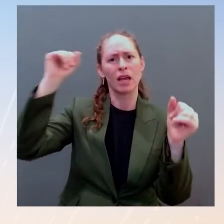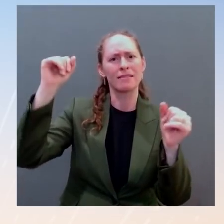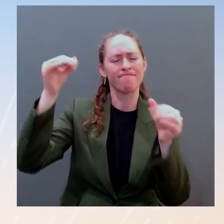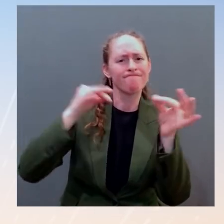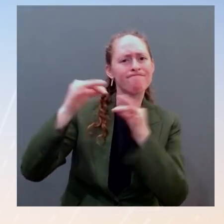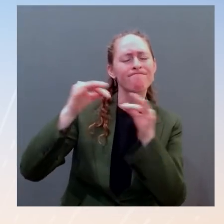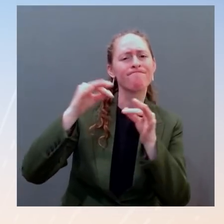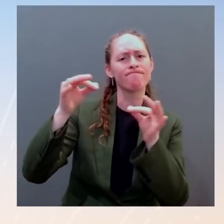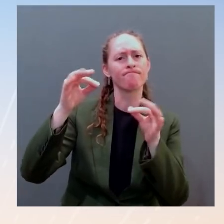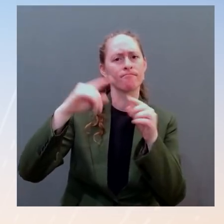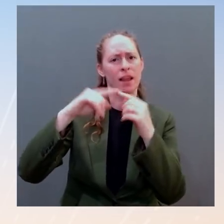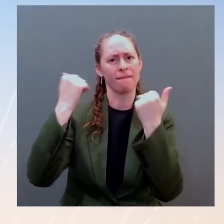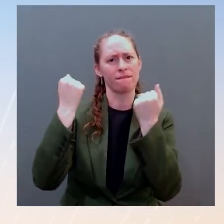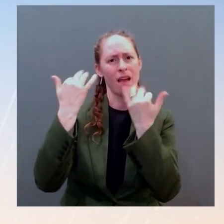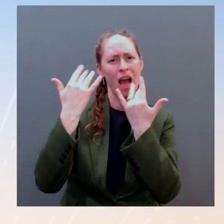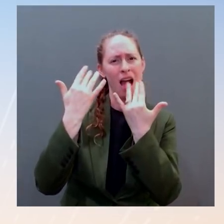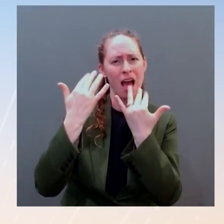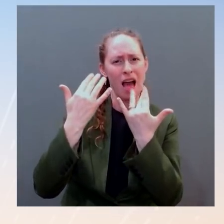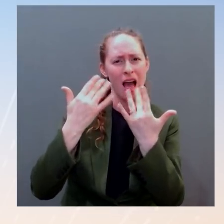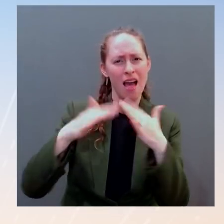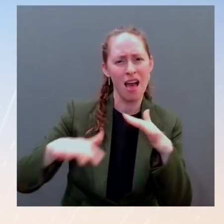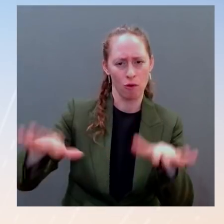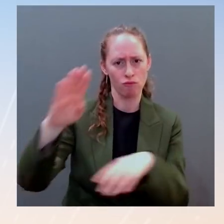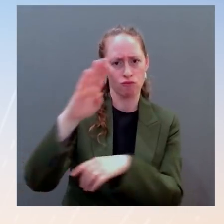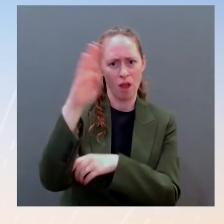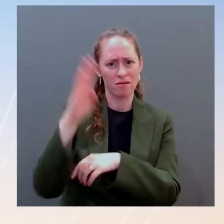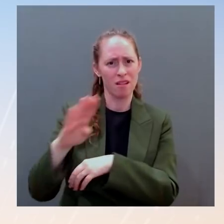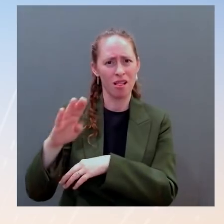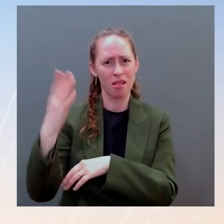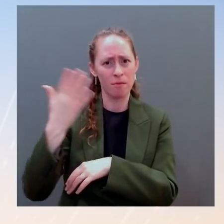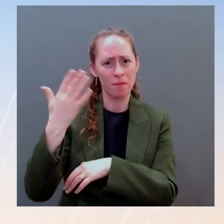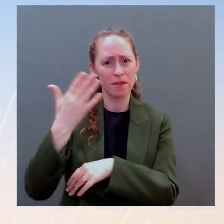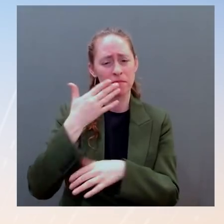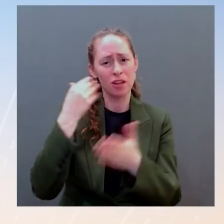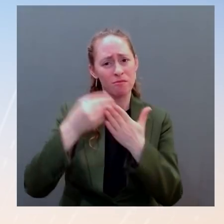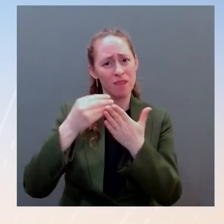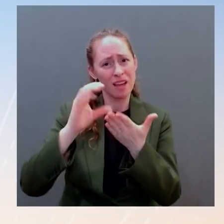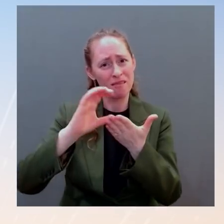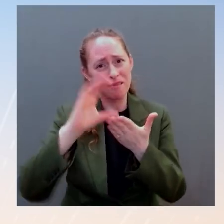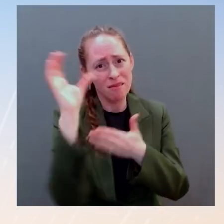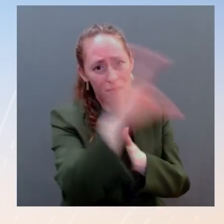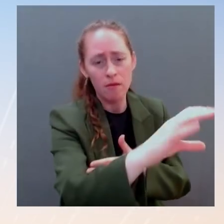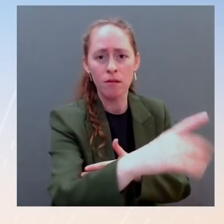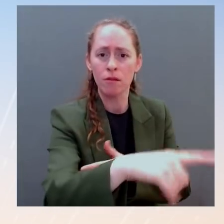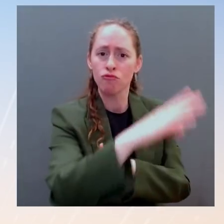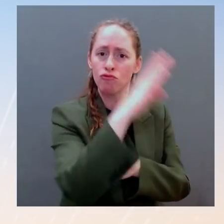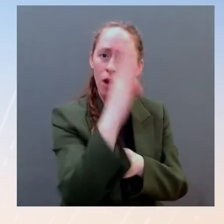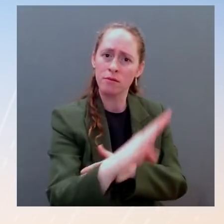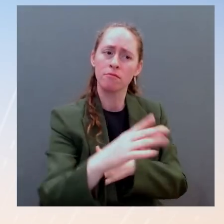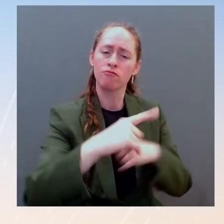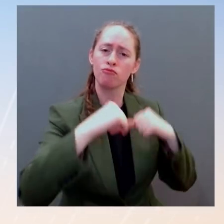And how much would that be? Ms. Psaki: So the science -- in the President's view, and the reason he made these comments,